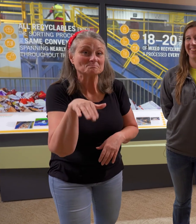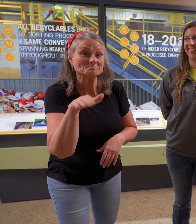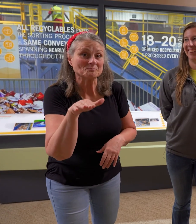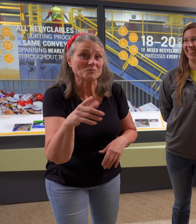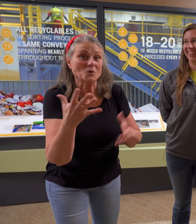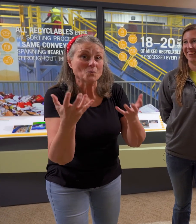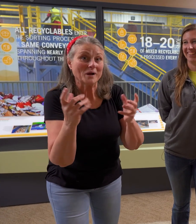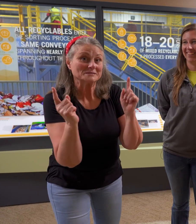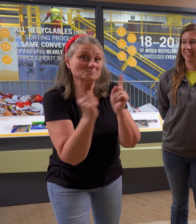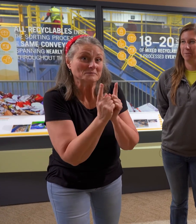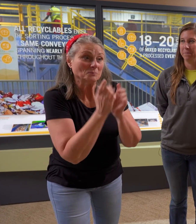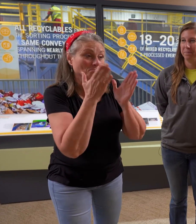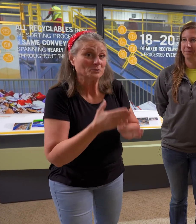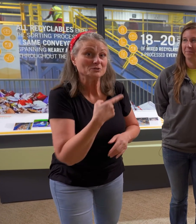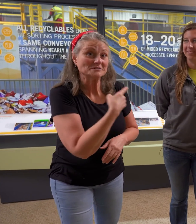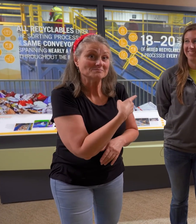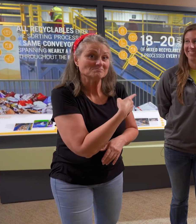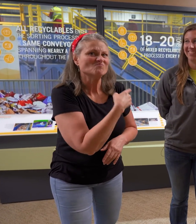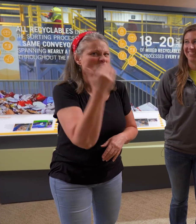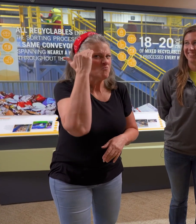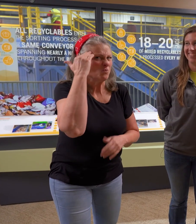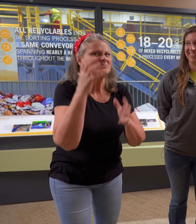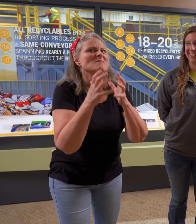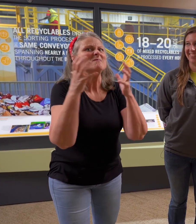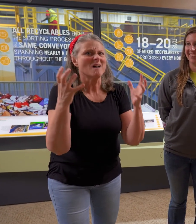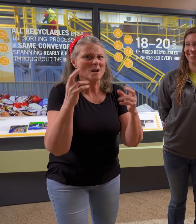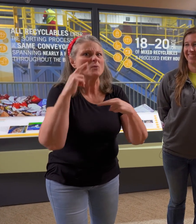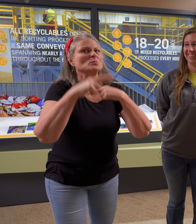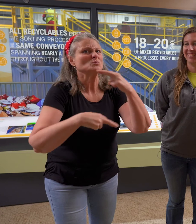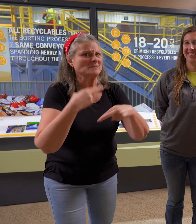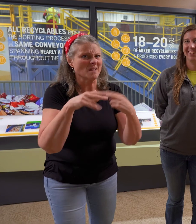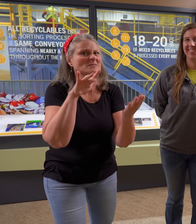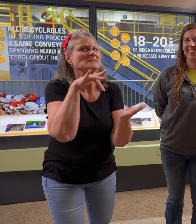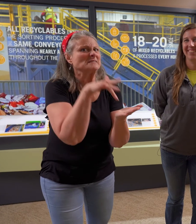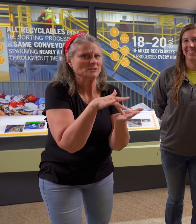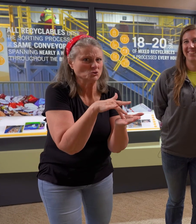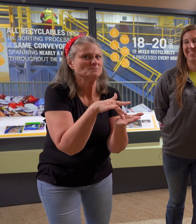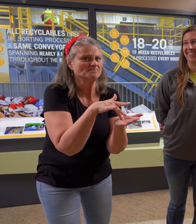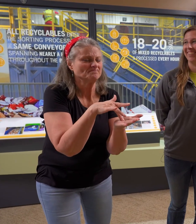Hello! Do you want to meet someone who works here? She knows a lot about recycling.